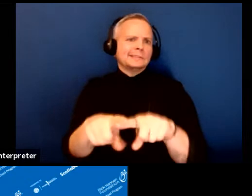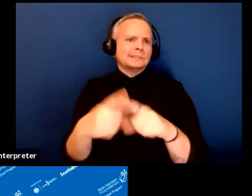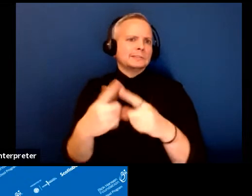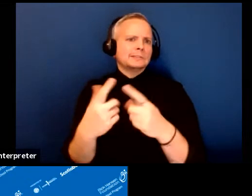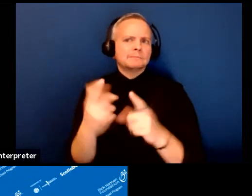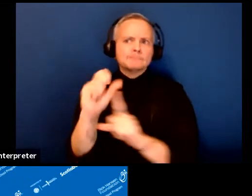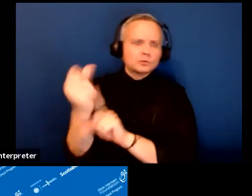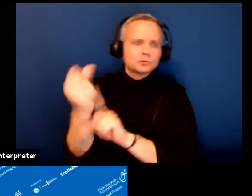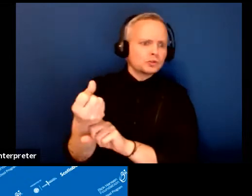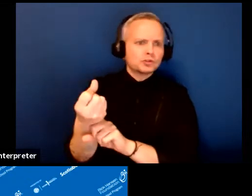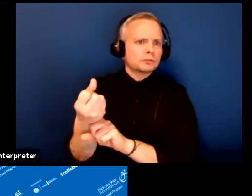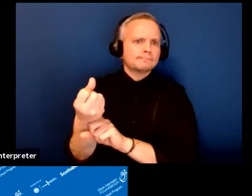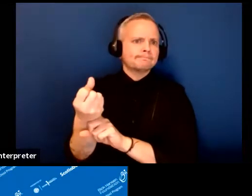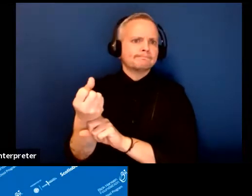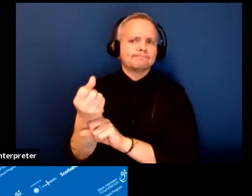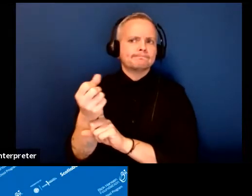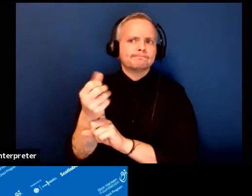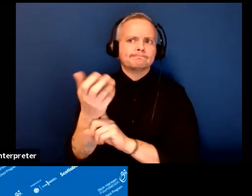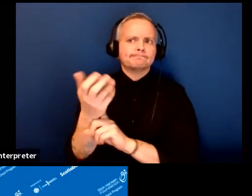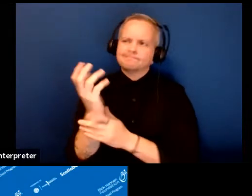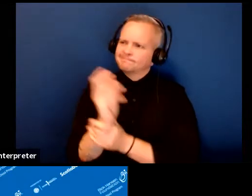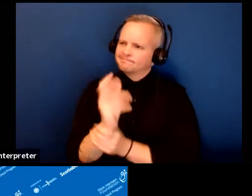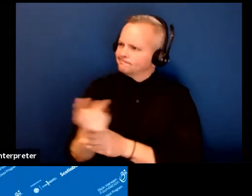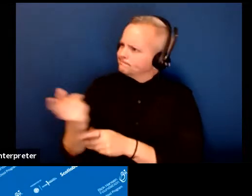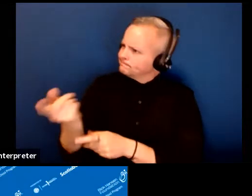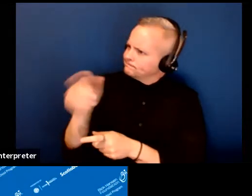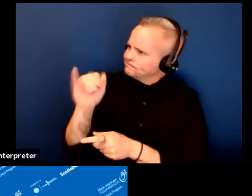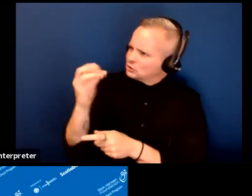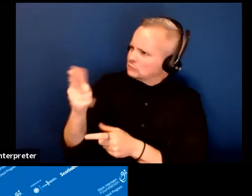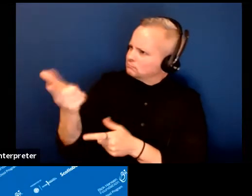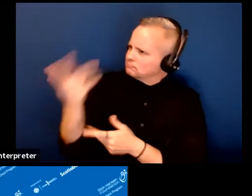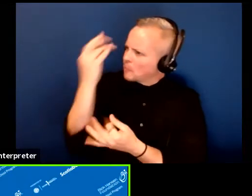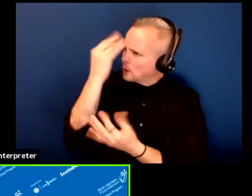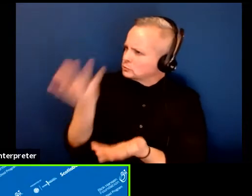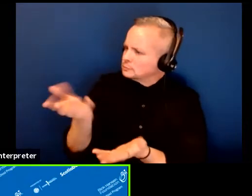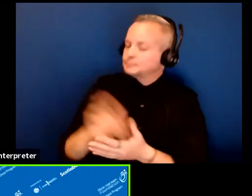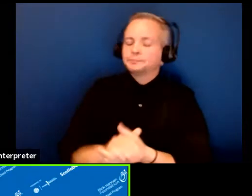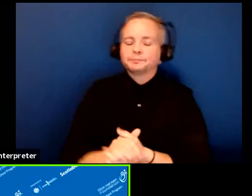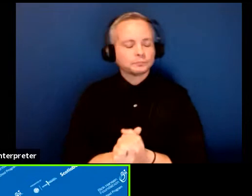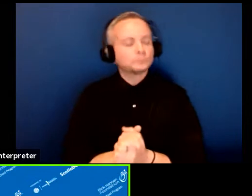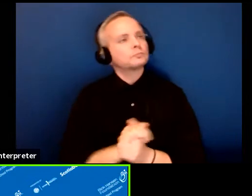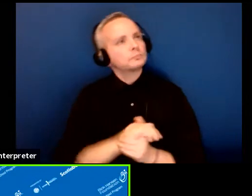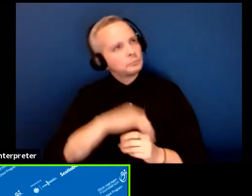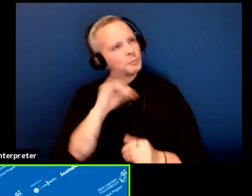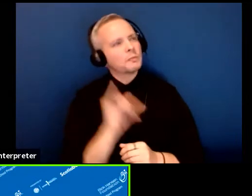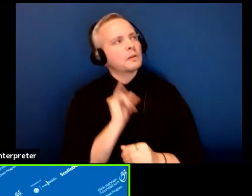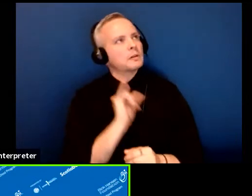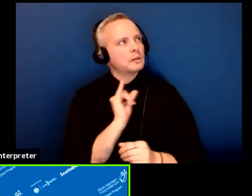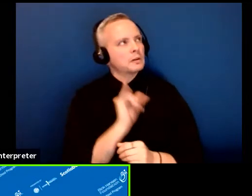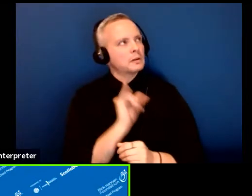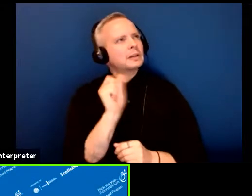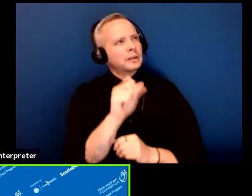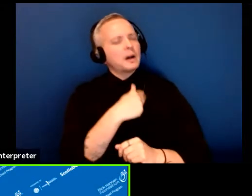YOU'RE WORKING IN. I DON'T KNOW. DO YOU HAVE ANY THOUGHTS ON THAT, JILL? YEAH. I THINK I WORK WITH ATHLETES